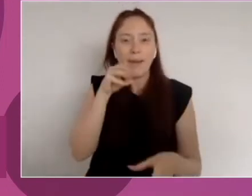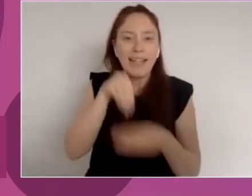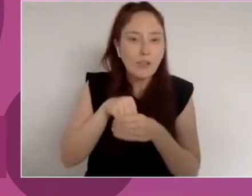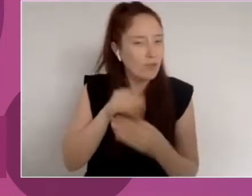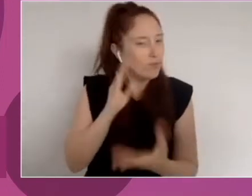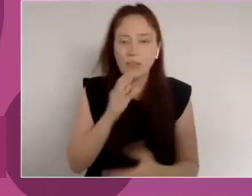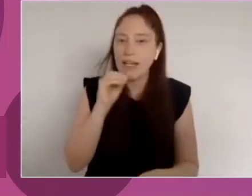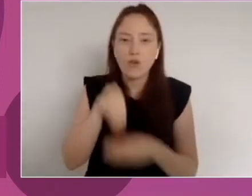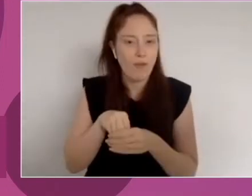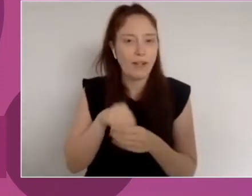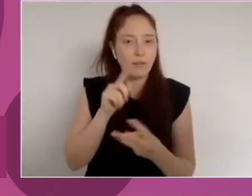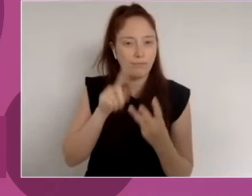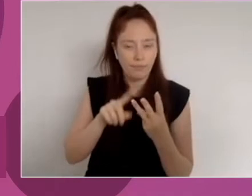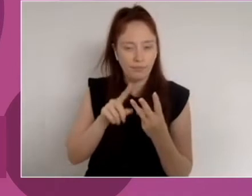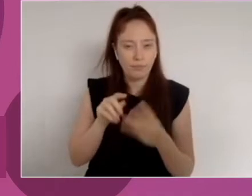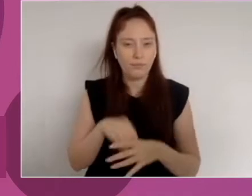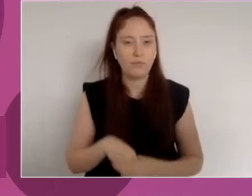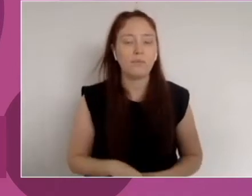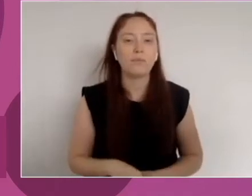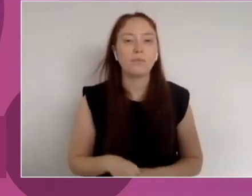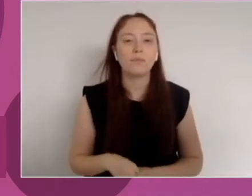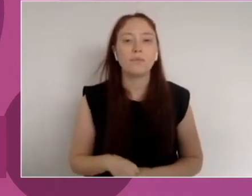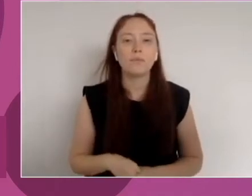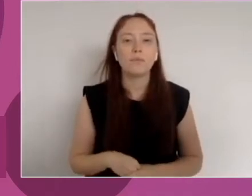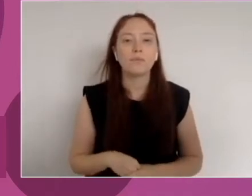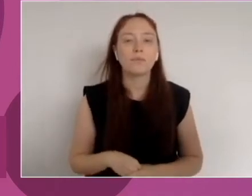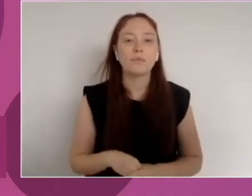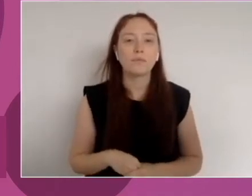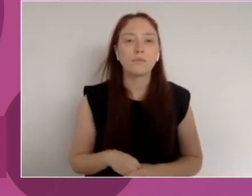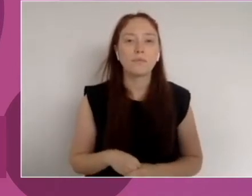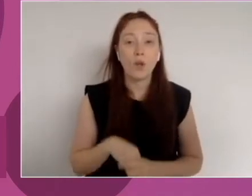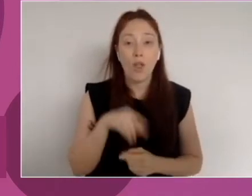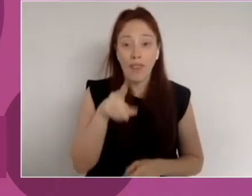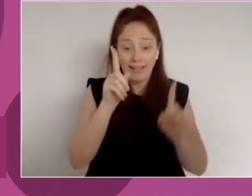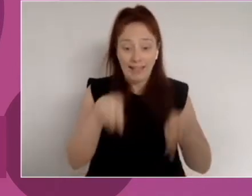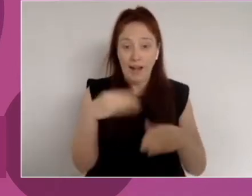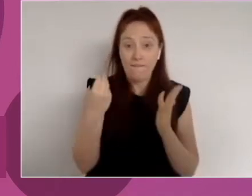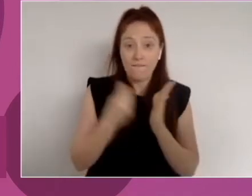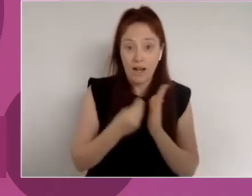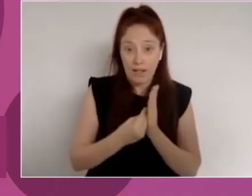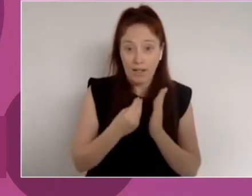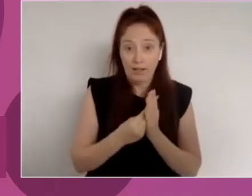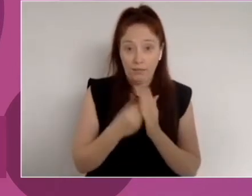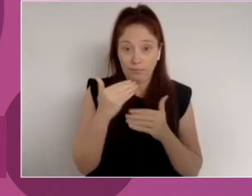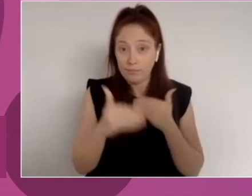three. Now, that led to, as I say, some funding initiatives. It has led to opportunities for